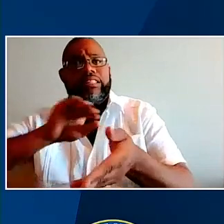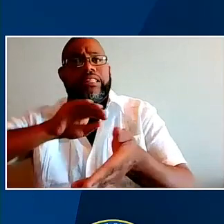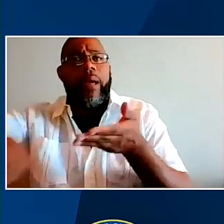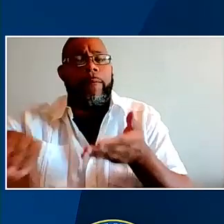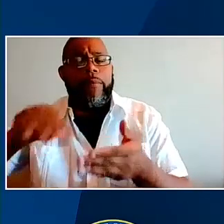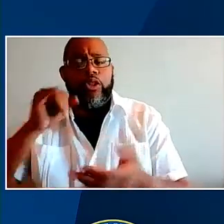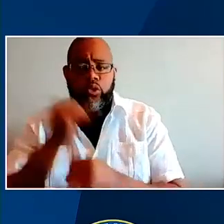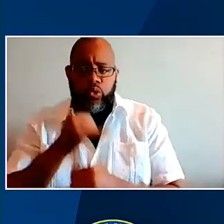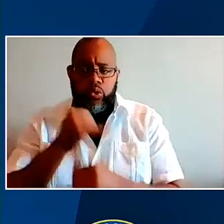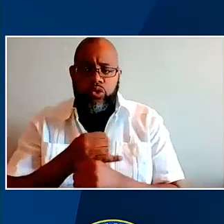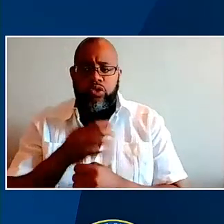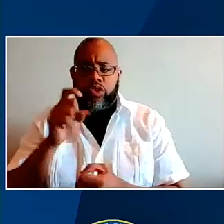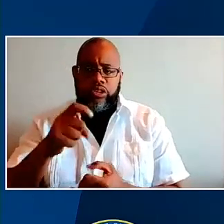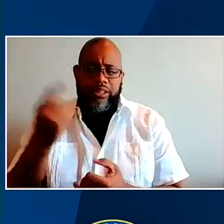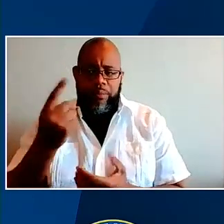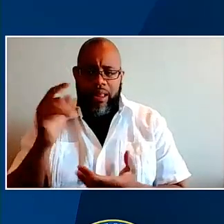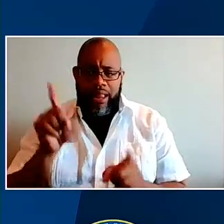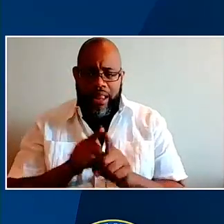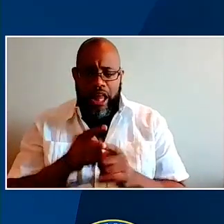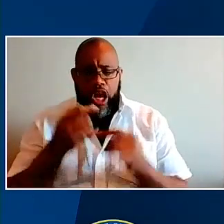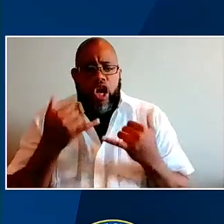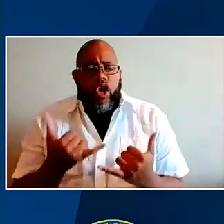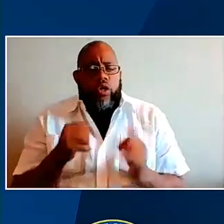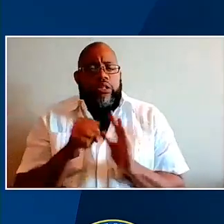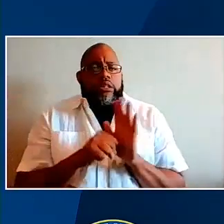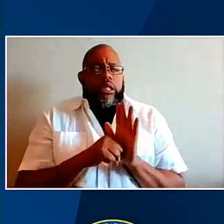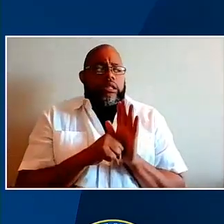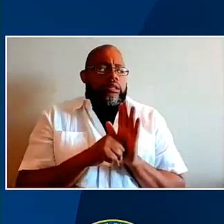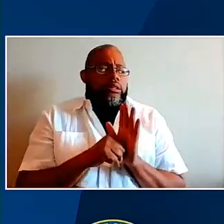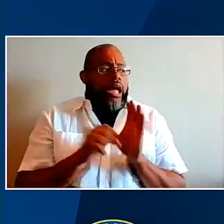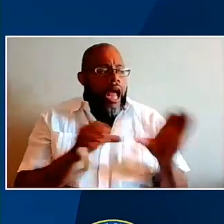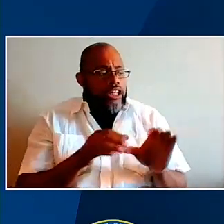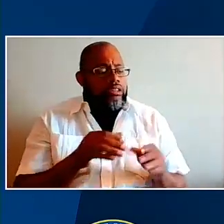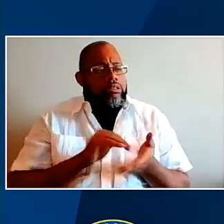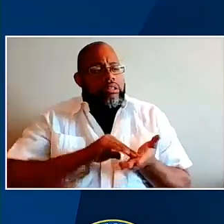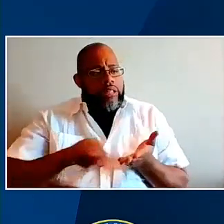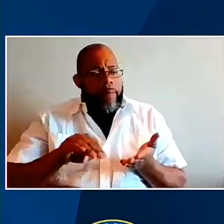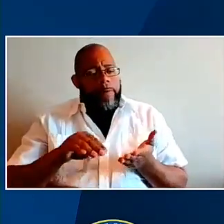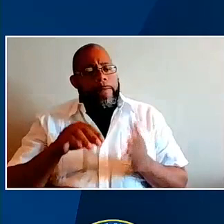So it should be something like, current state action exempts the institution, you